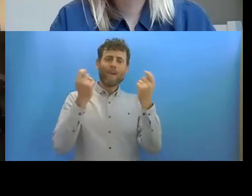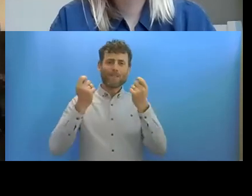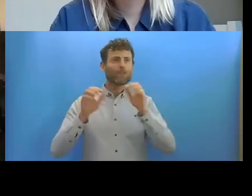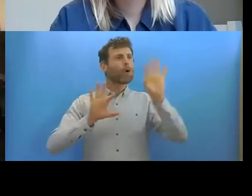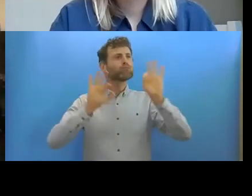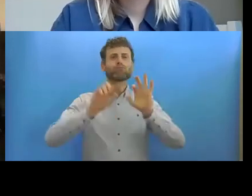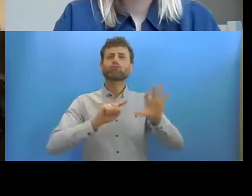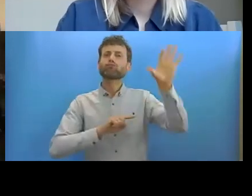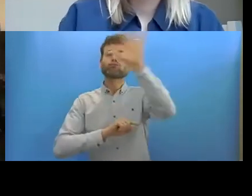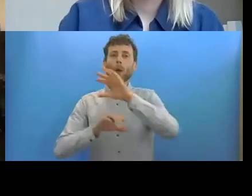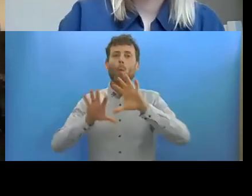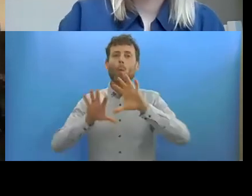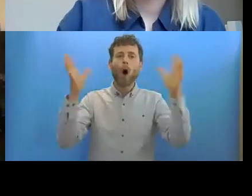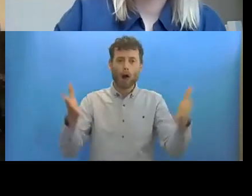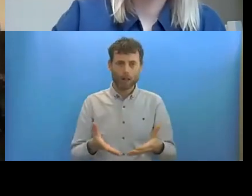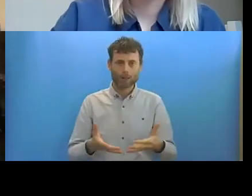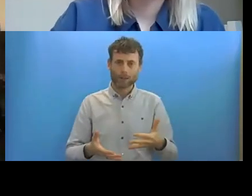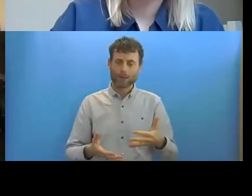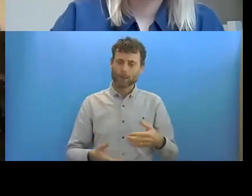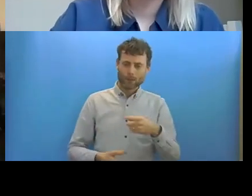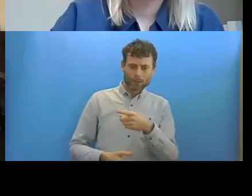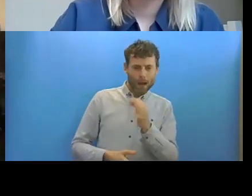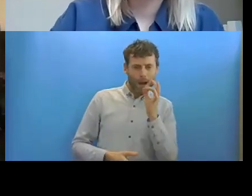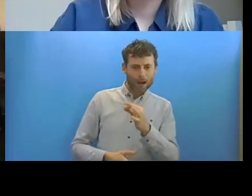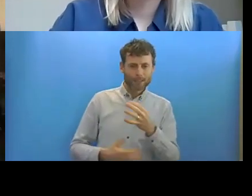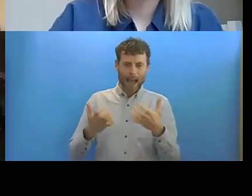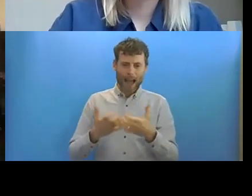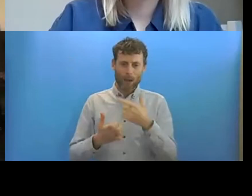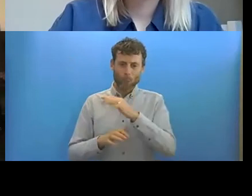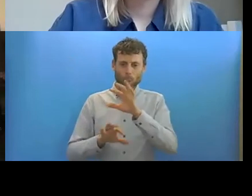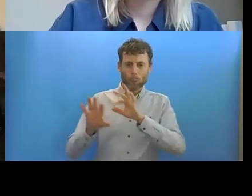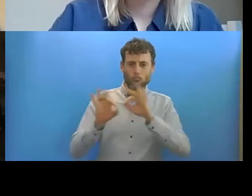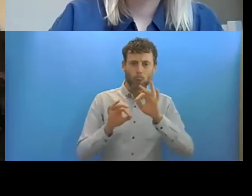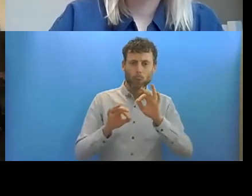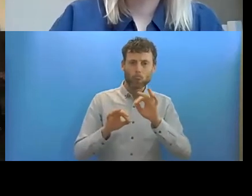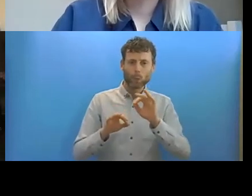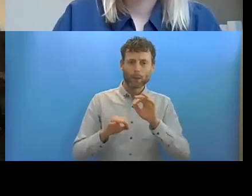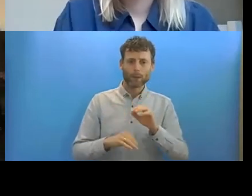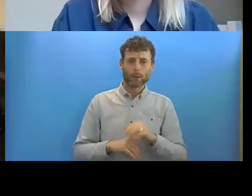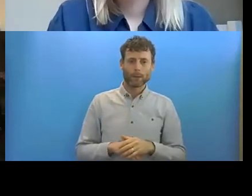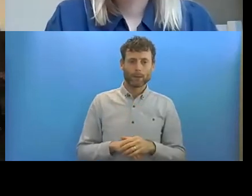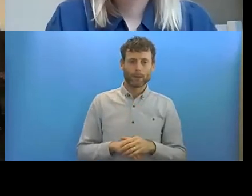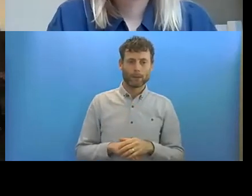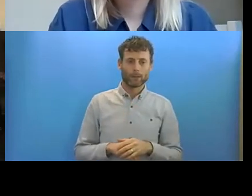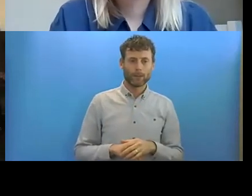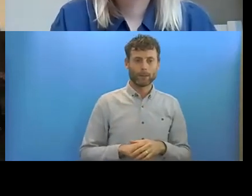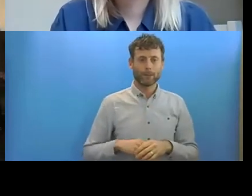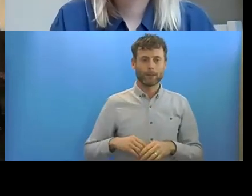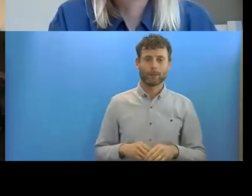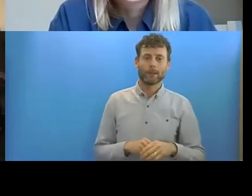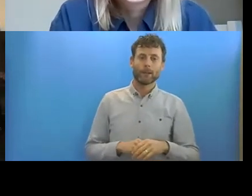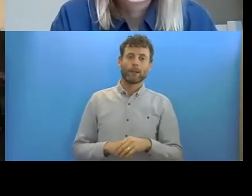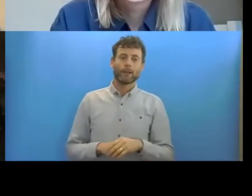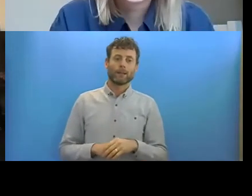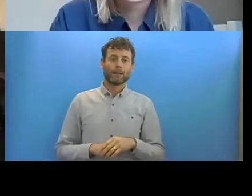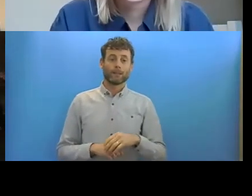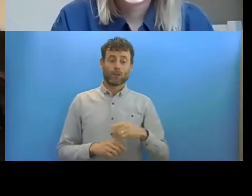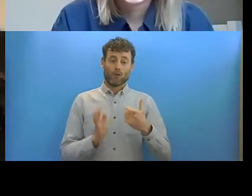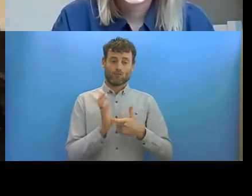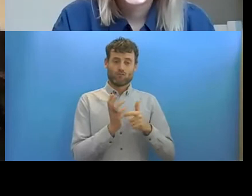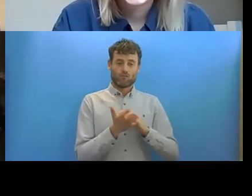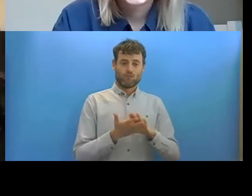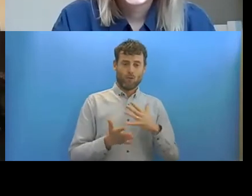a little bit, about how you select work and what is that curatorial process?